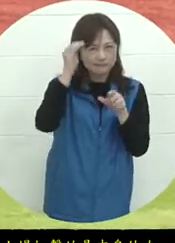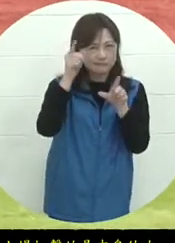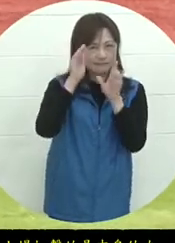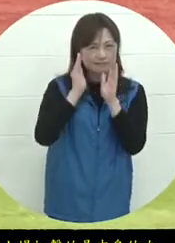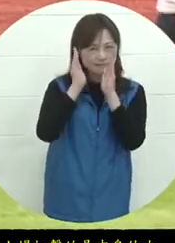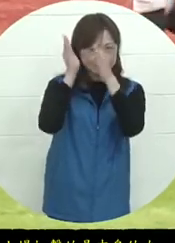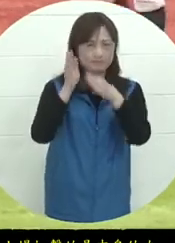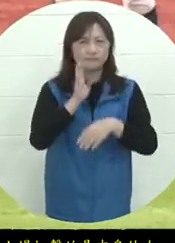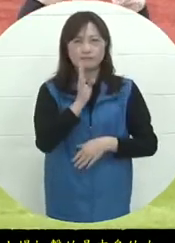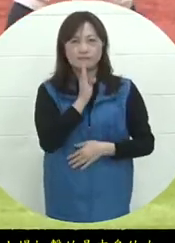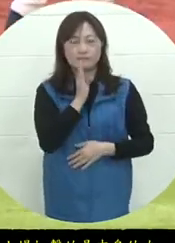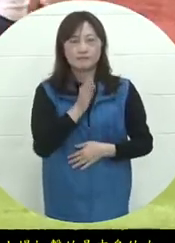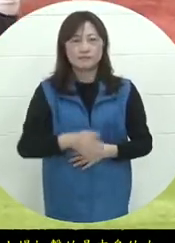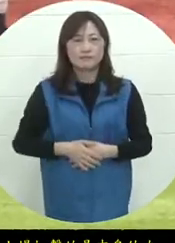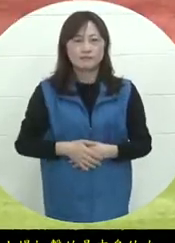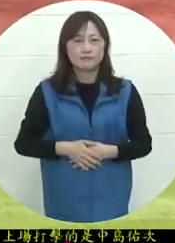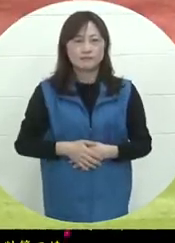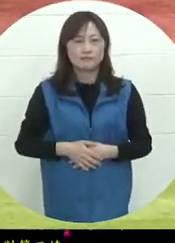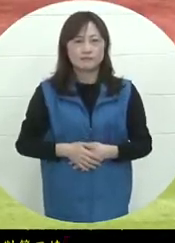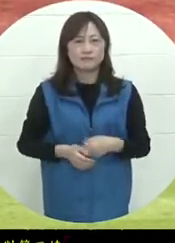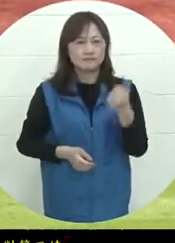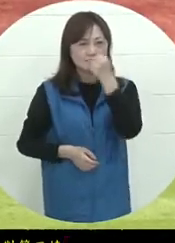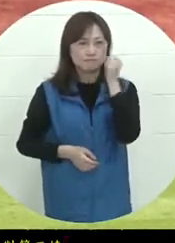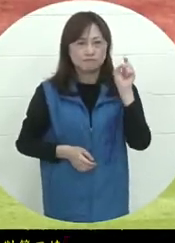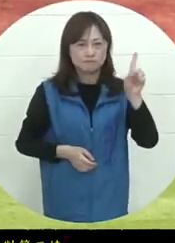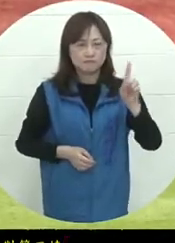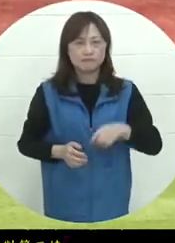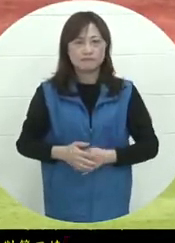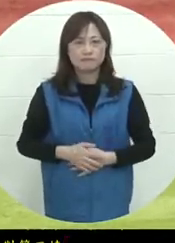. Nakajima was also a player who came on the court late in yesterday's game.